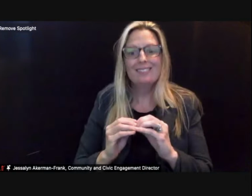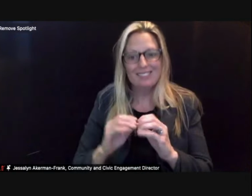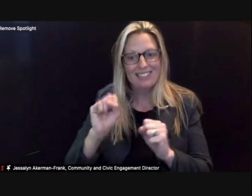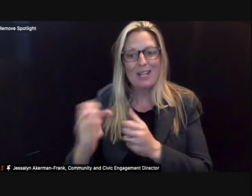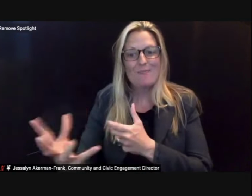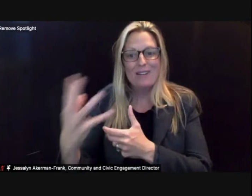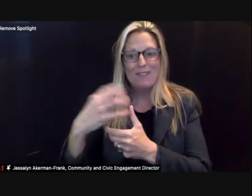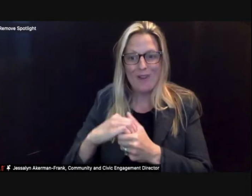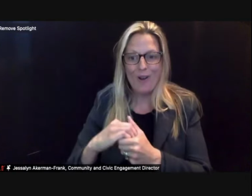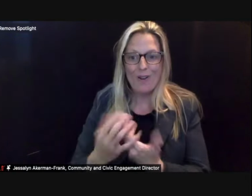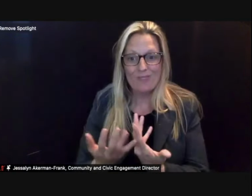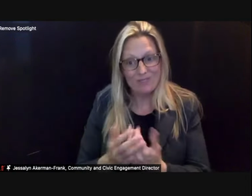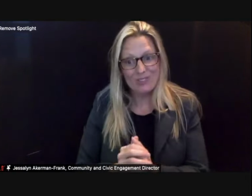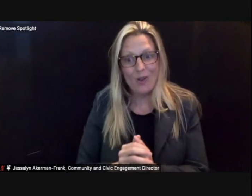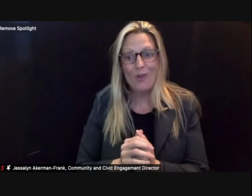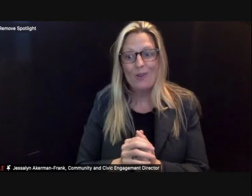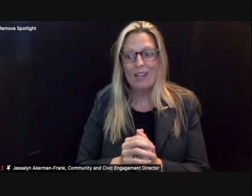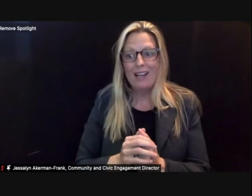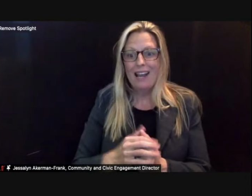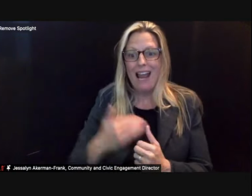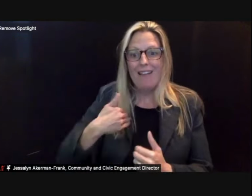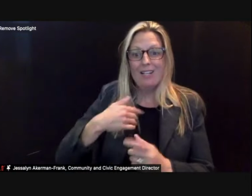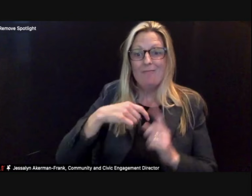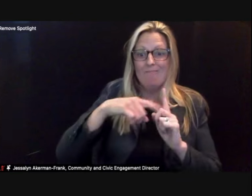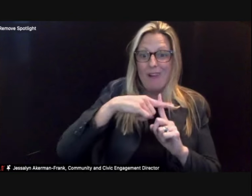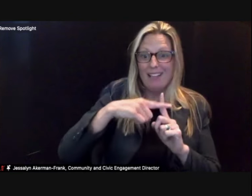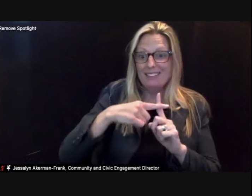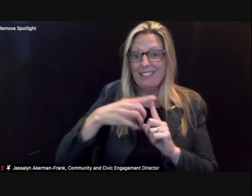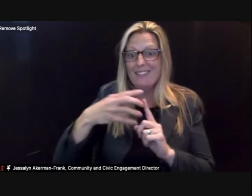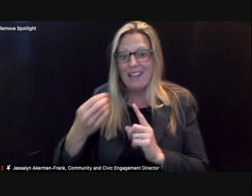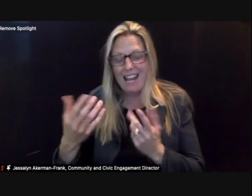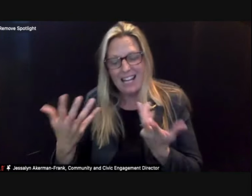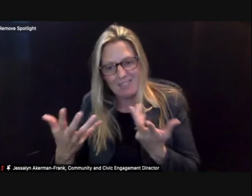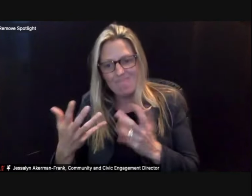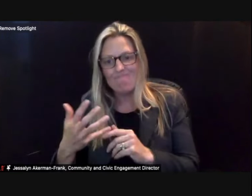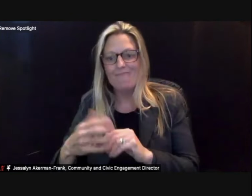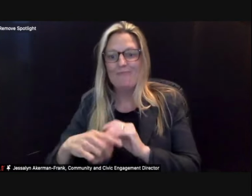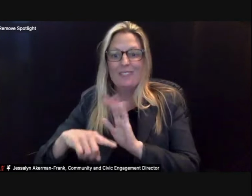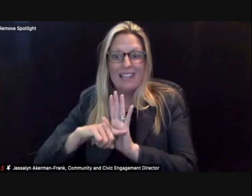especially for those who could not physically travel distances or travel to meetings.